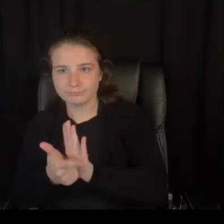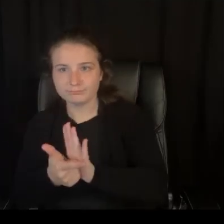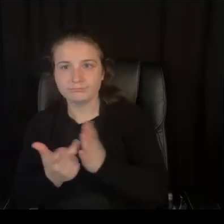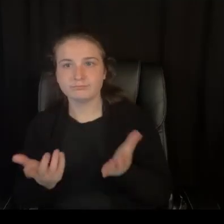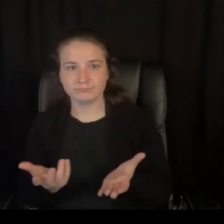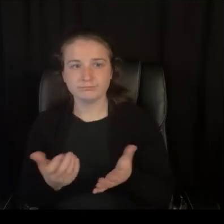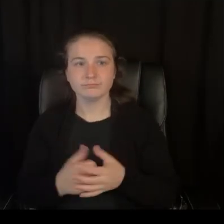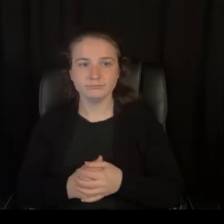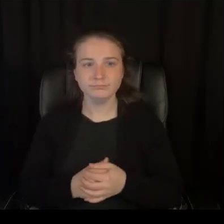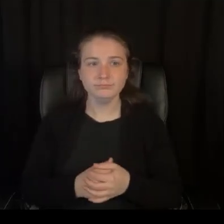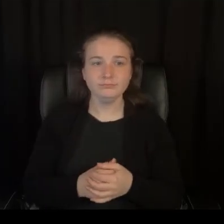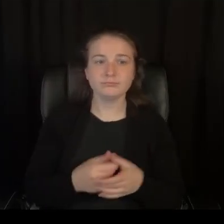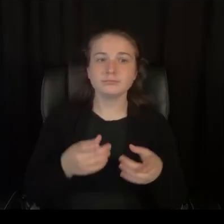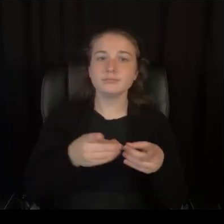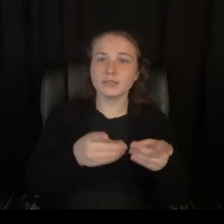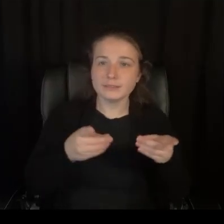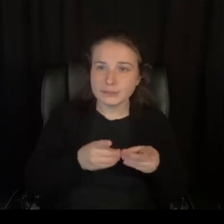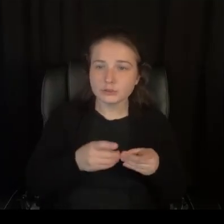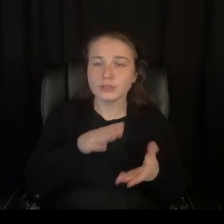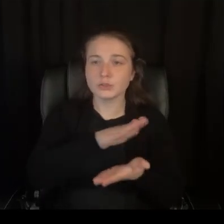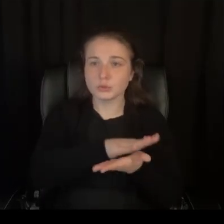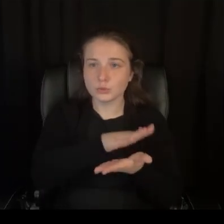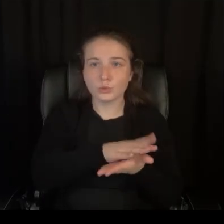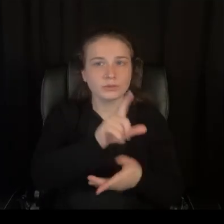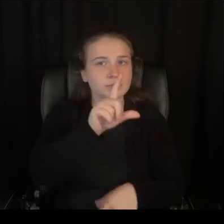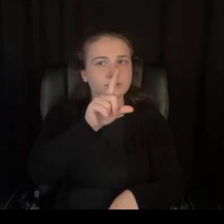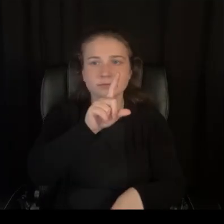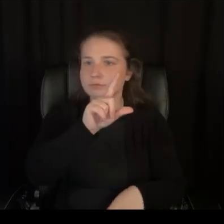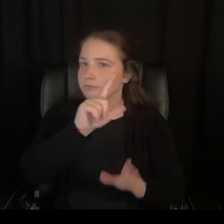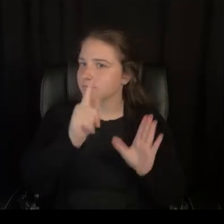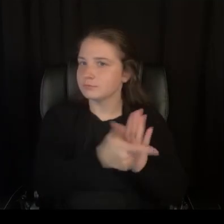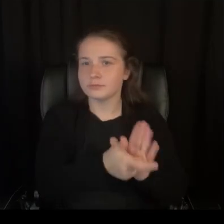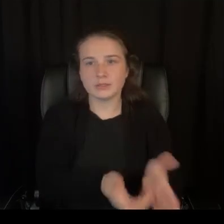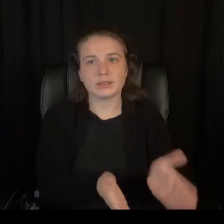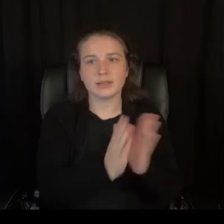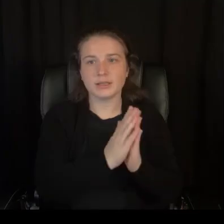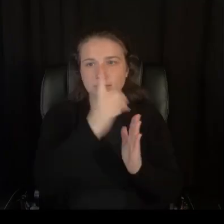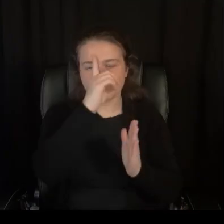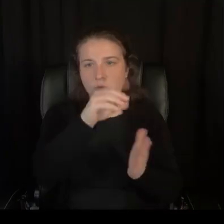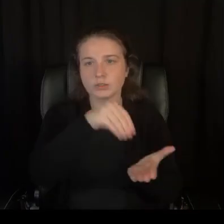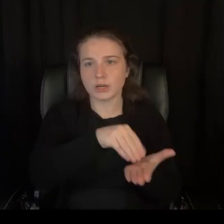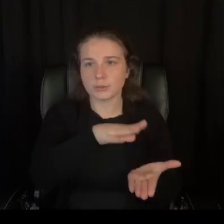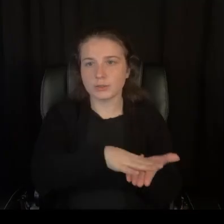District or schools may not ask for documentation of training or proof of